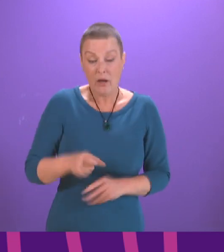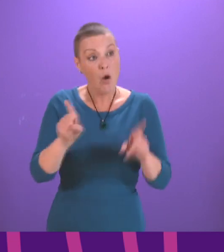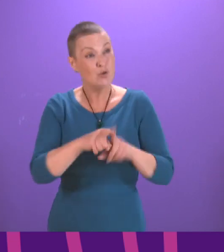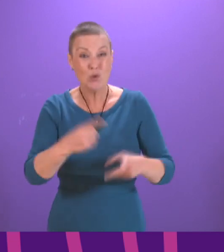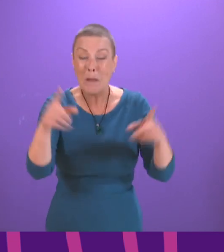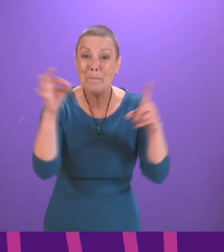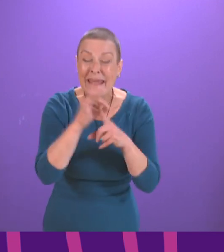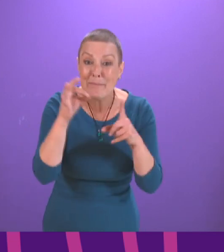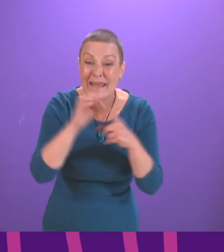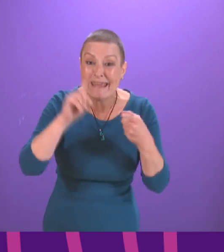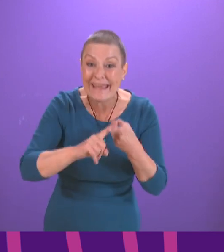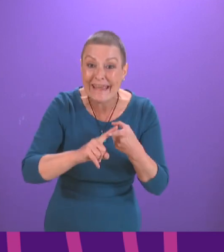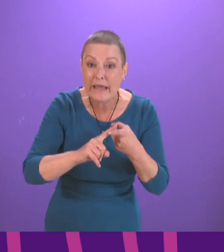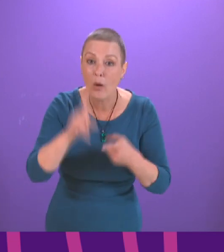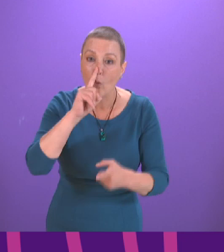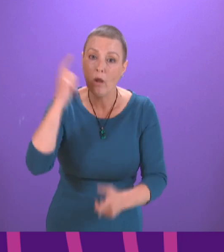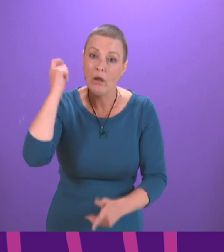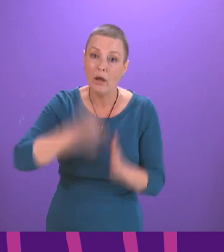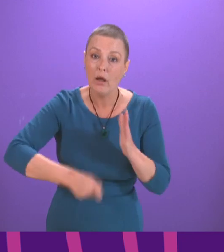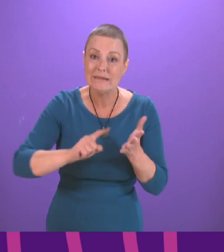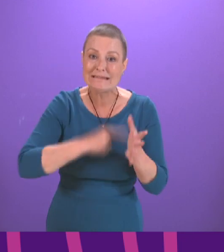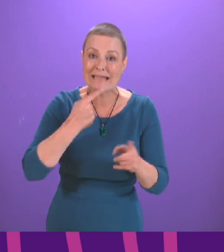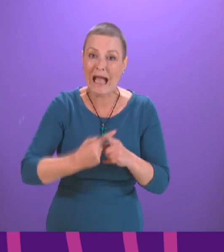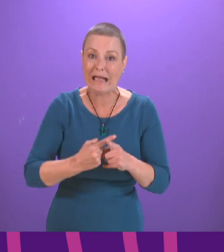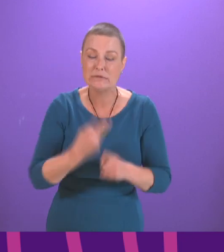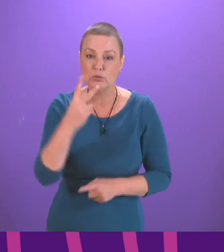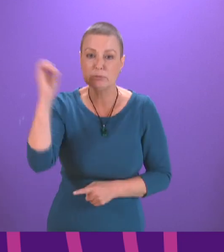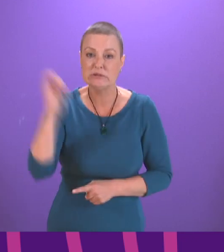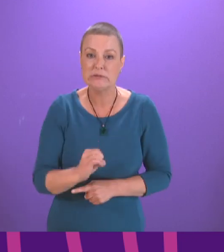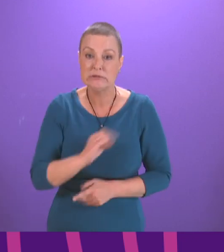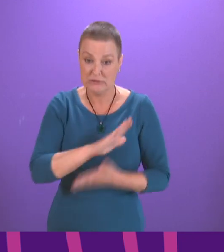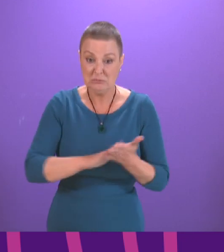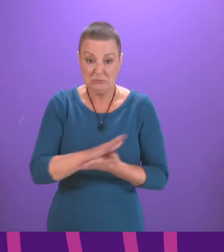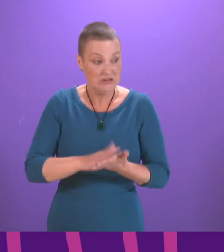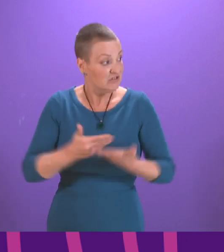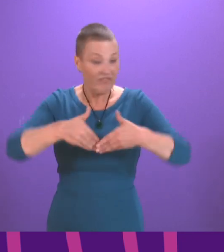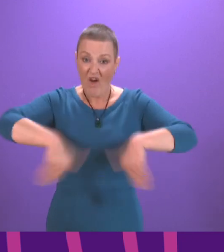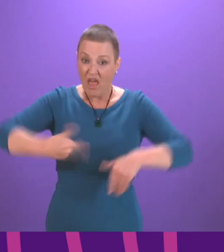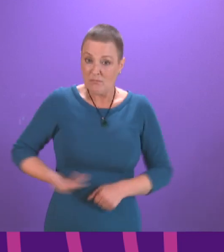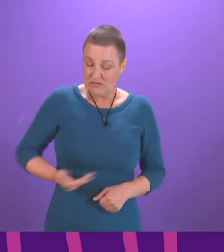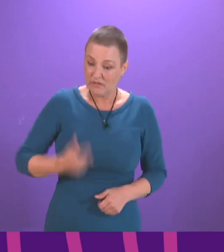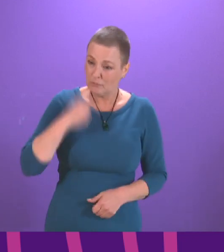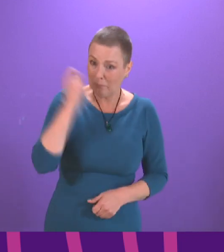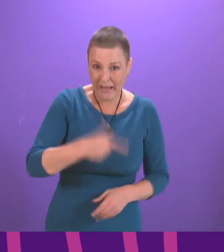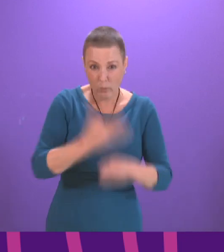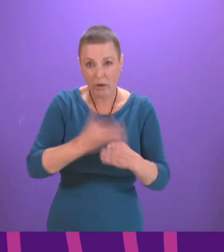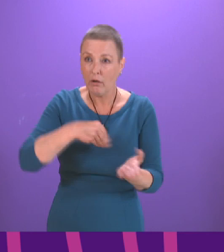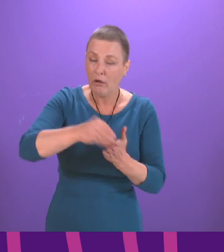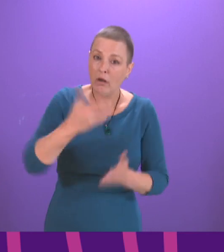personal protective equipment will be taxed at 20 per cent, which will push up the cost for front-line businesses and workers.